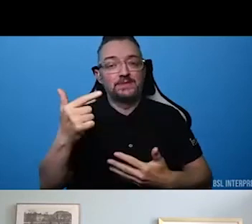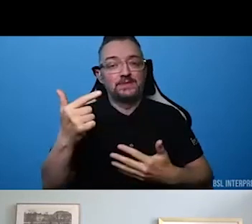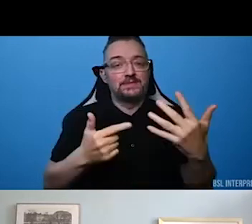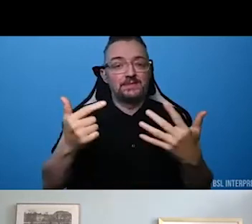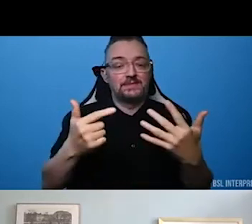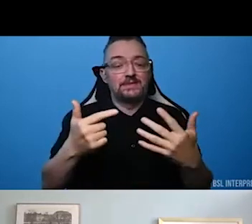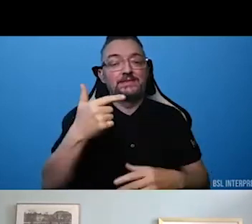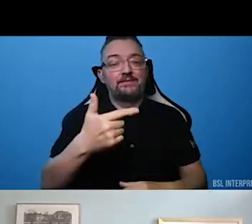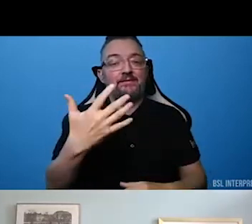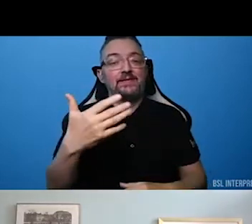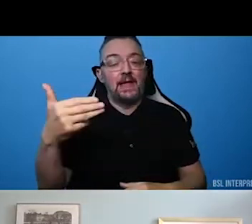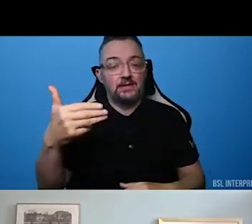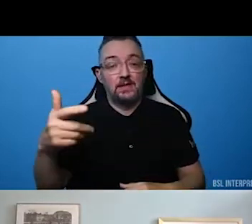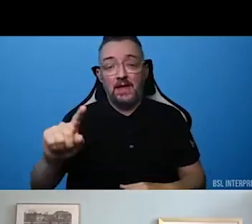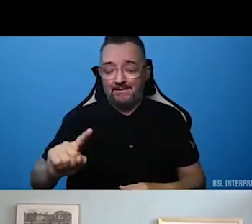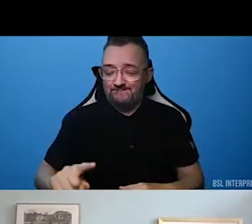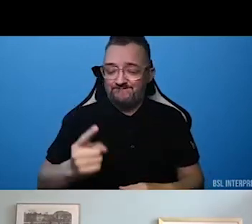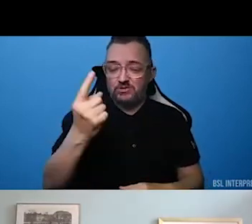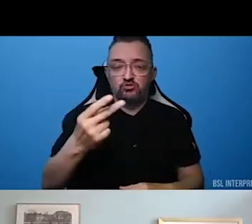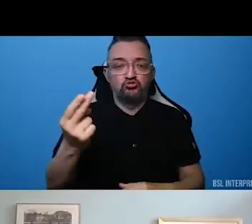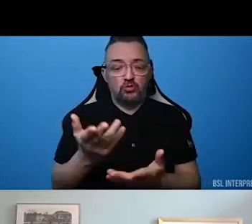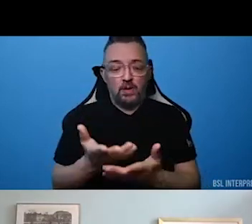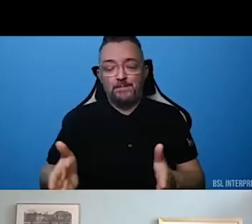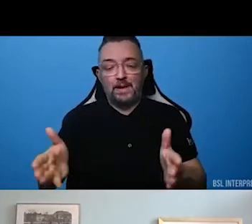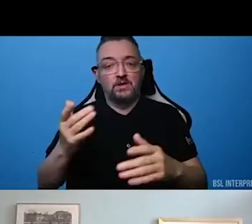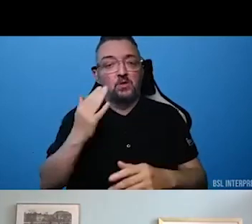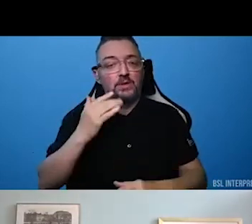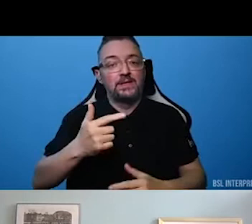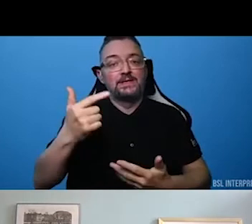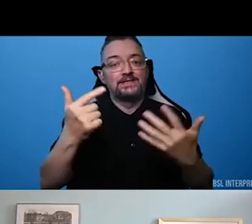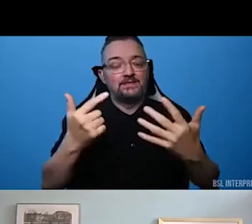but they manufactured their first sugar pans in 1762